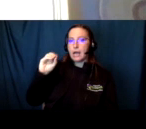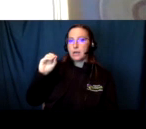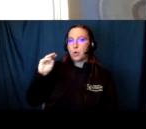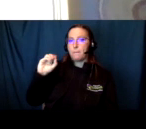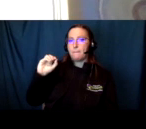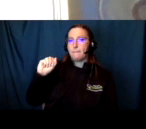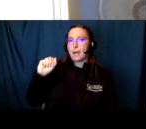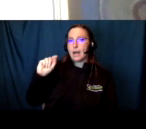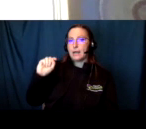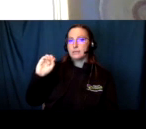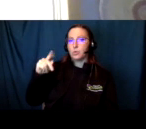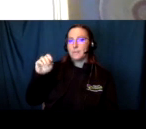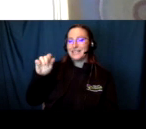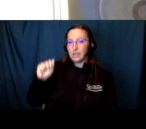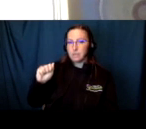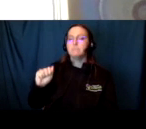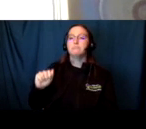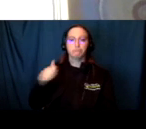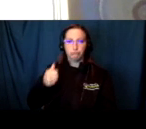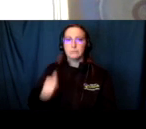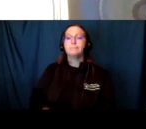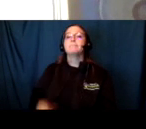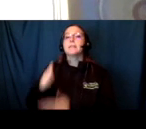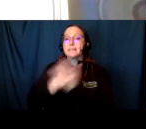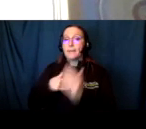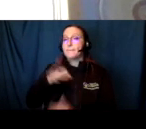of the speech sounds spontaneously or imitation,